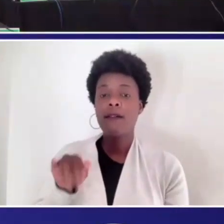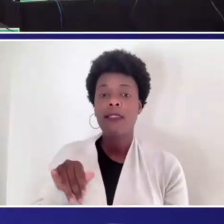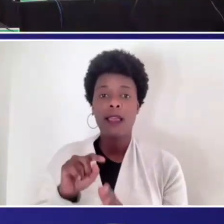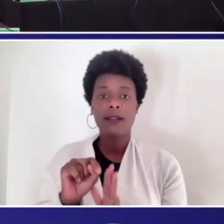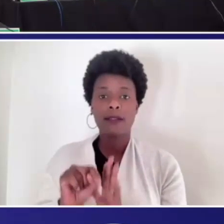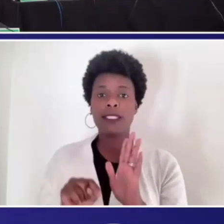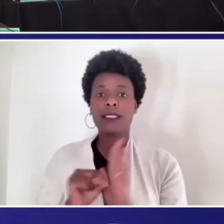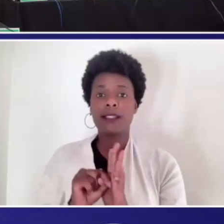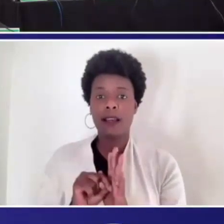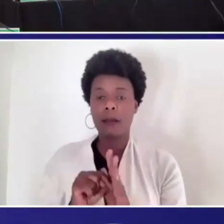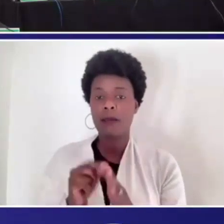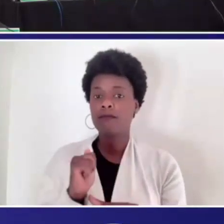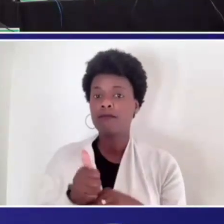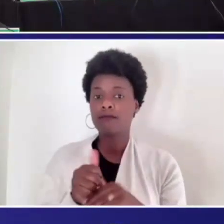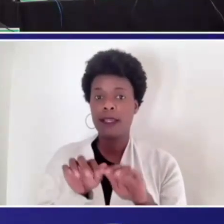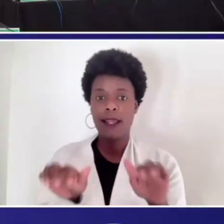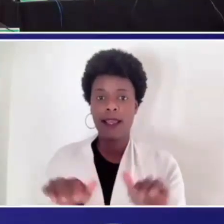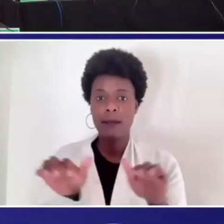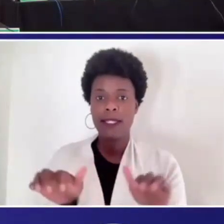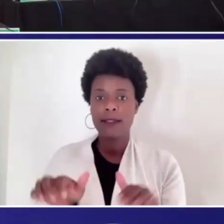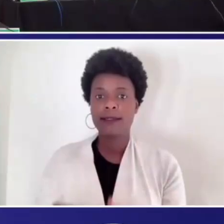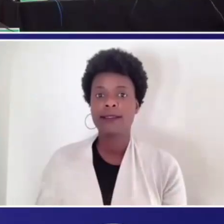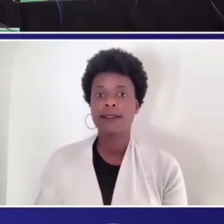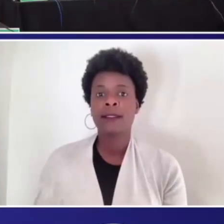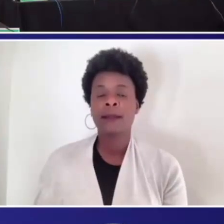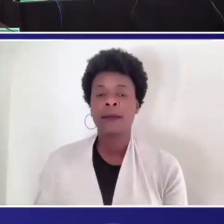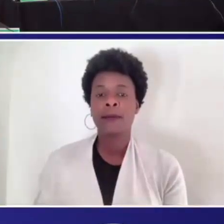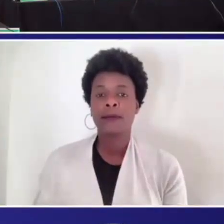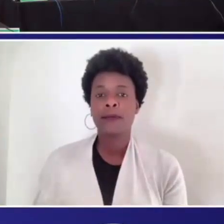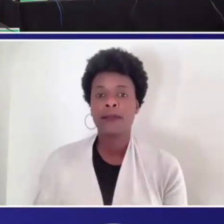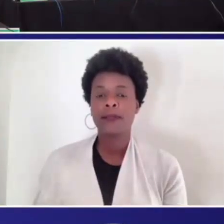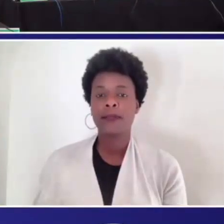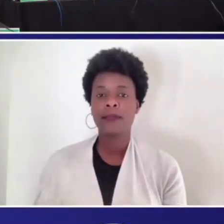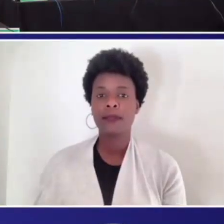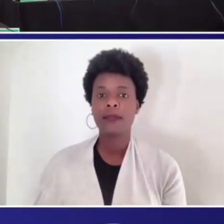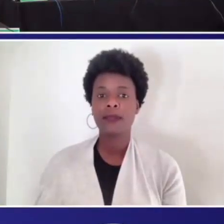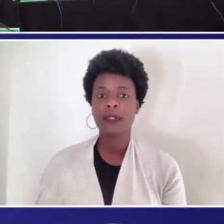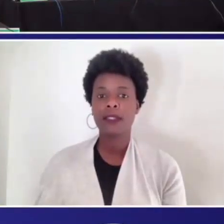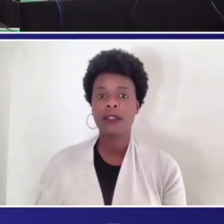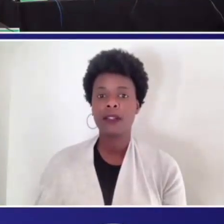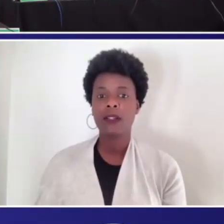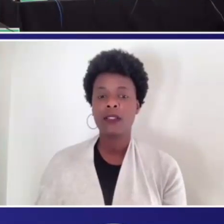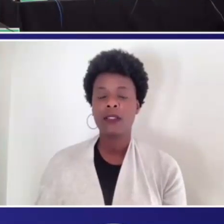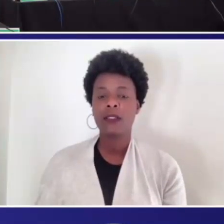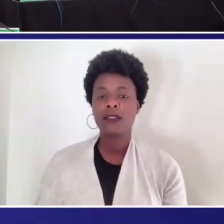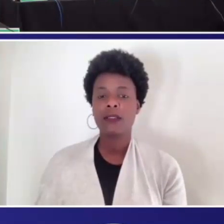Next slide, please. And so what we have put on the table -- well,